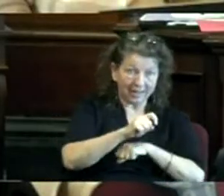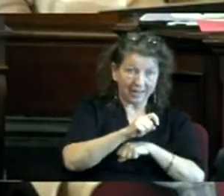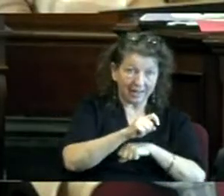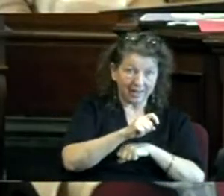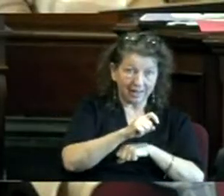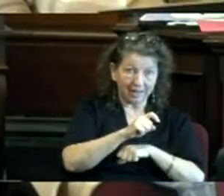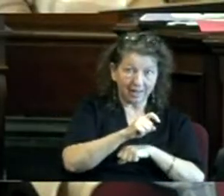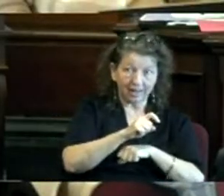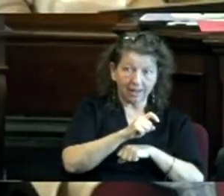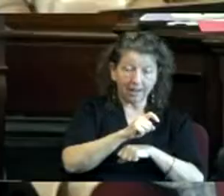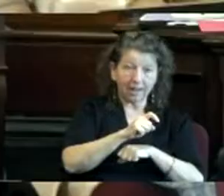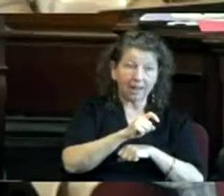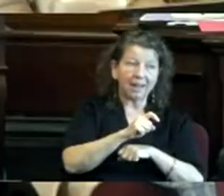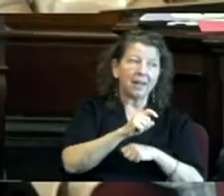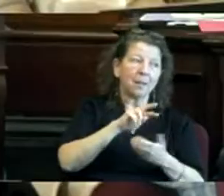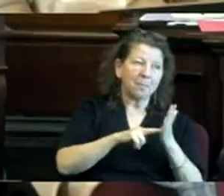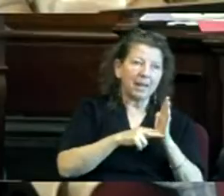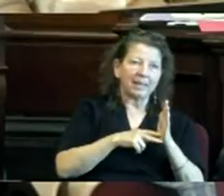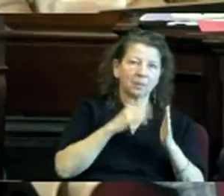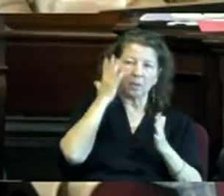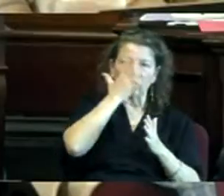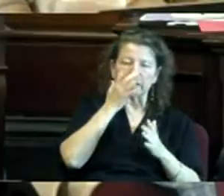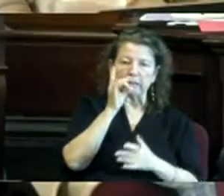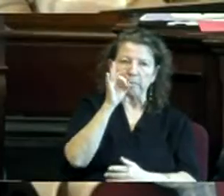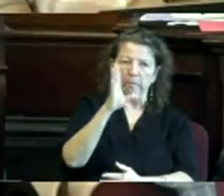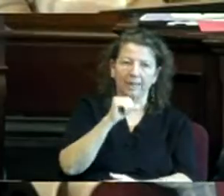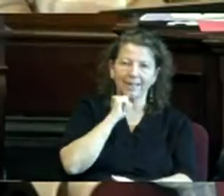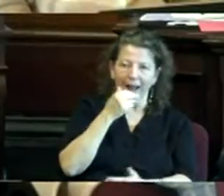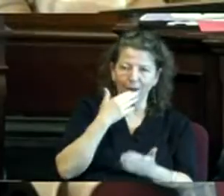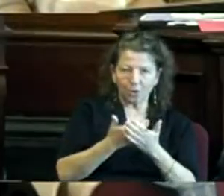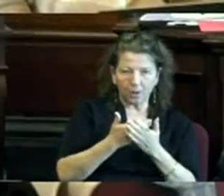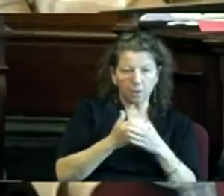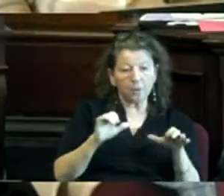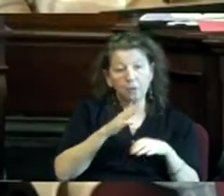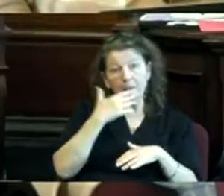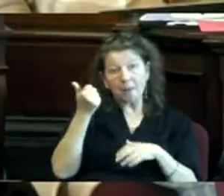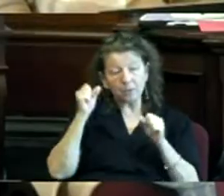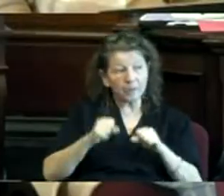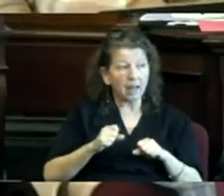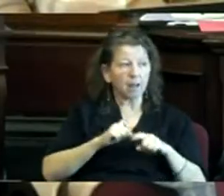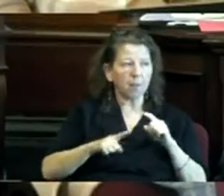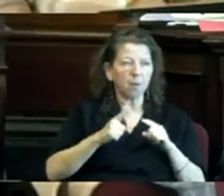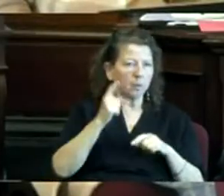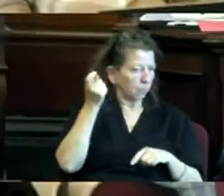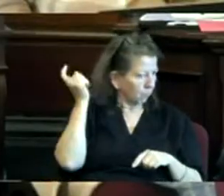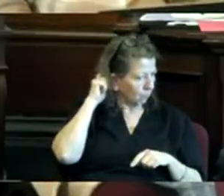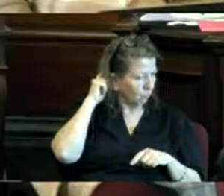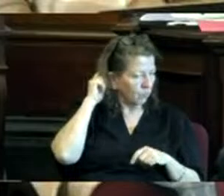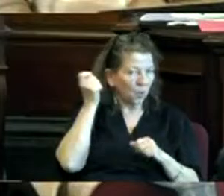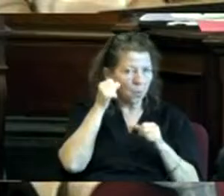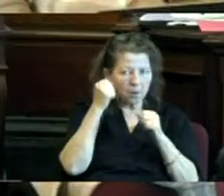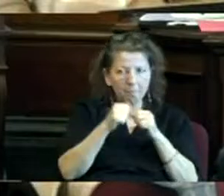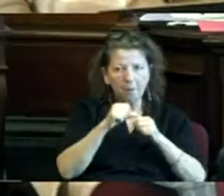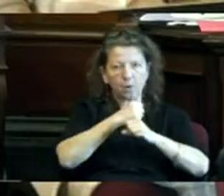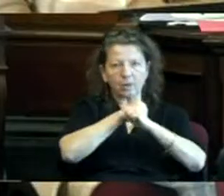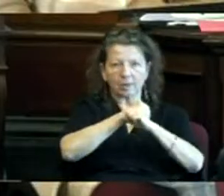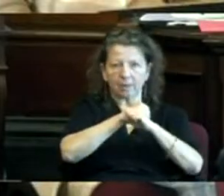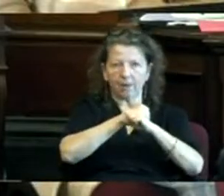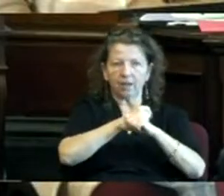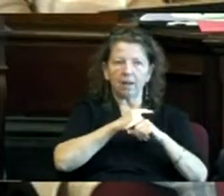the more important and the more security you need, the more likely you are to get something that doesn't look very good. So